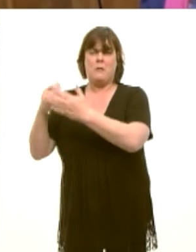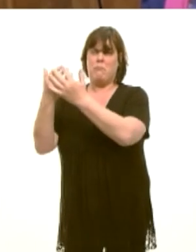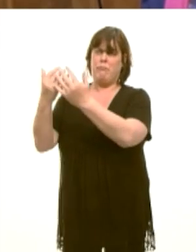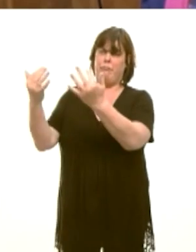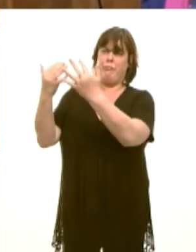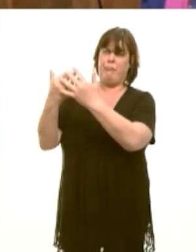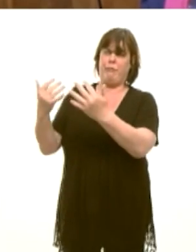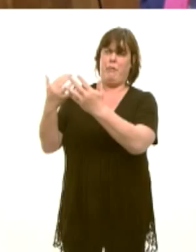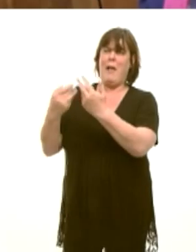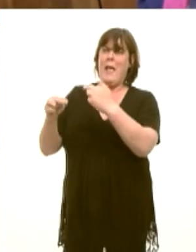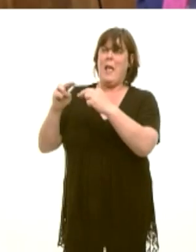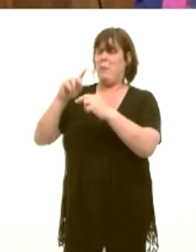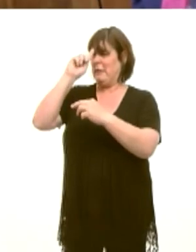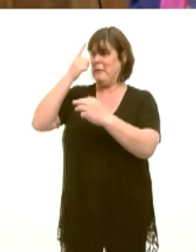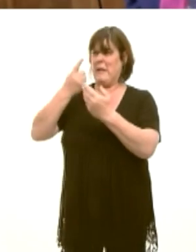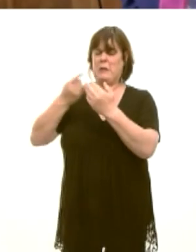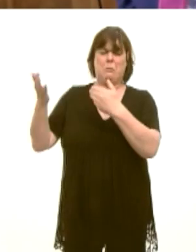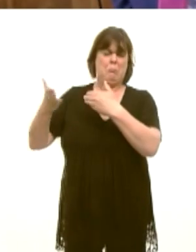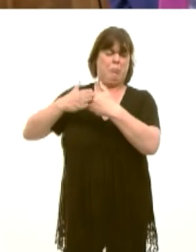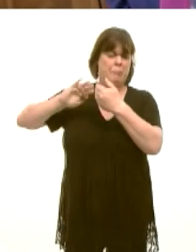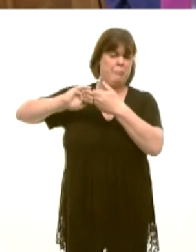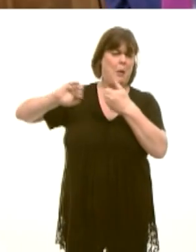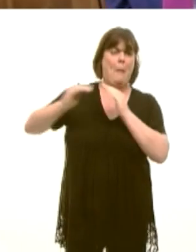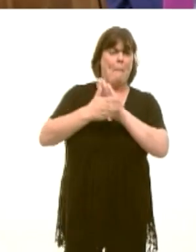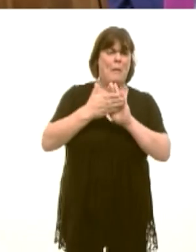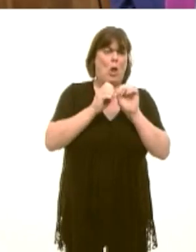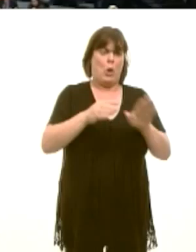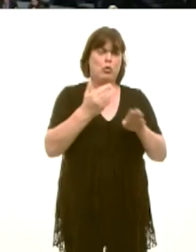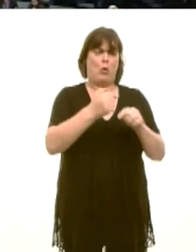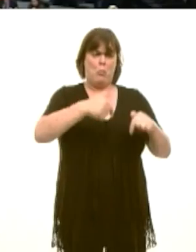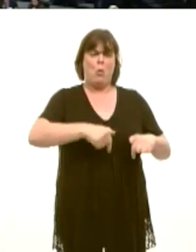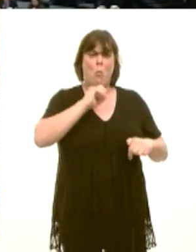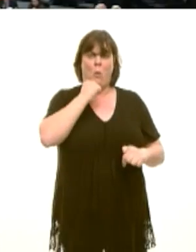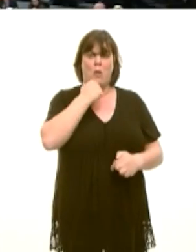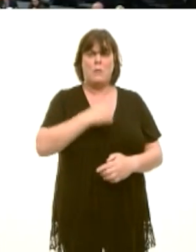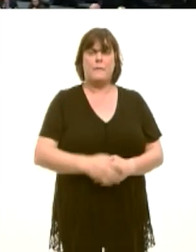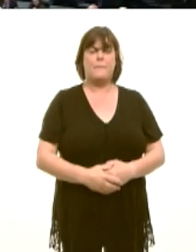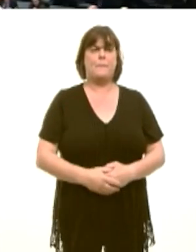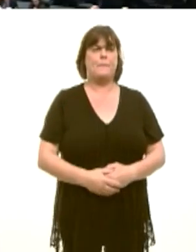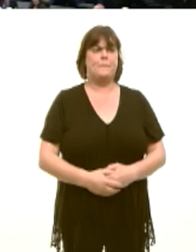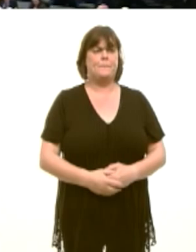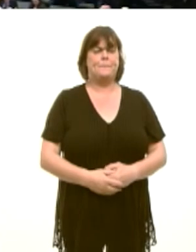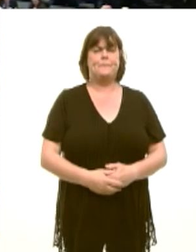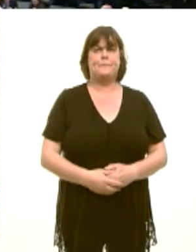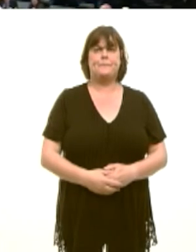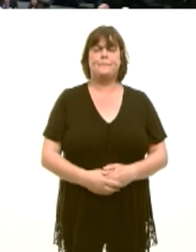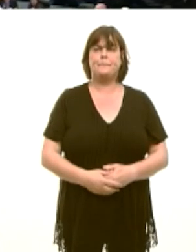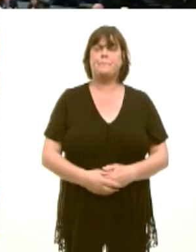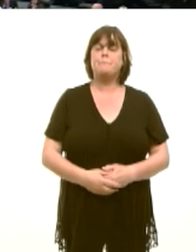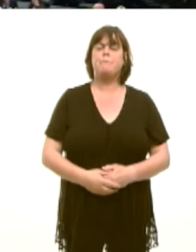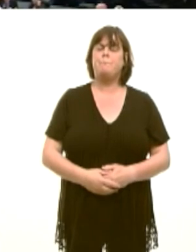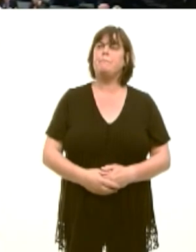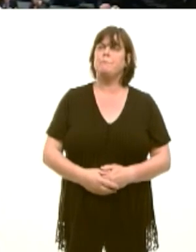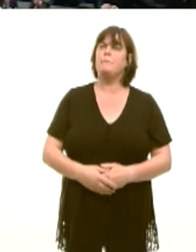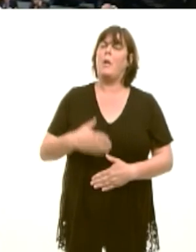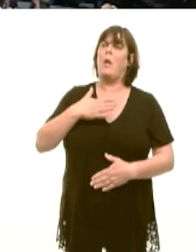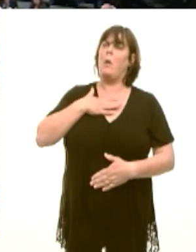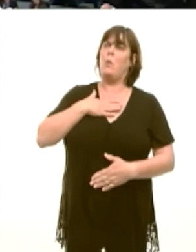market, will cost jobs in Wales. Simon Thomas: May I congratulate the First